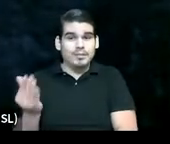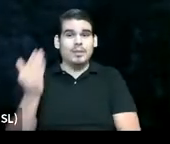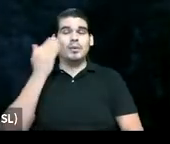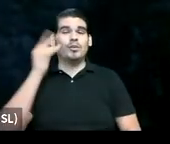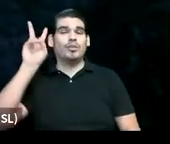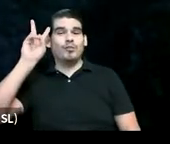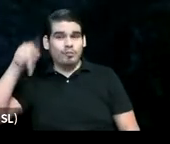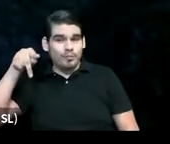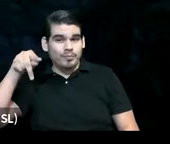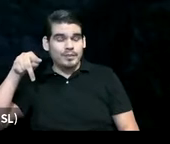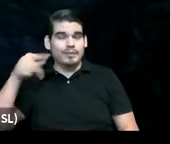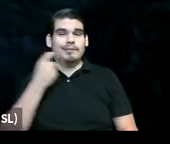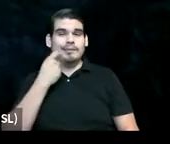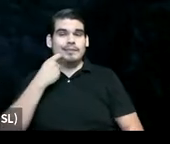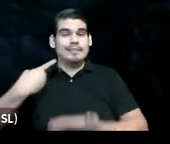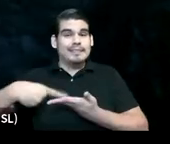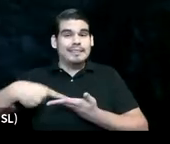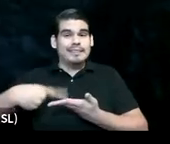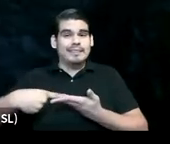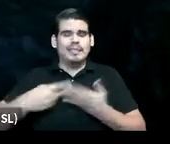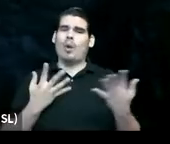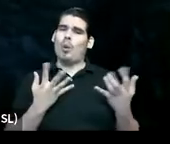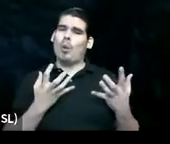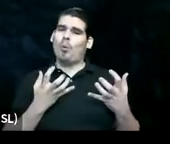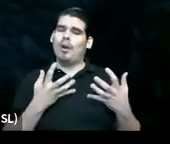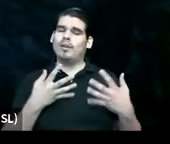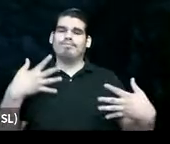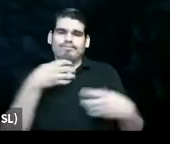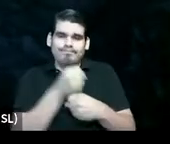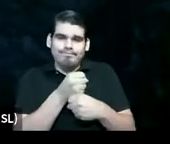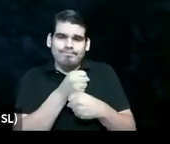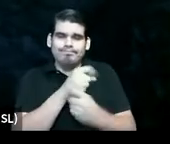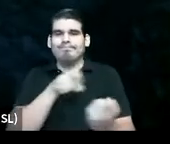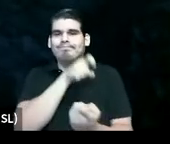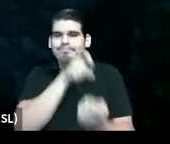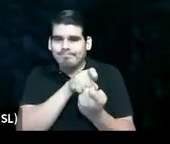is strenuous to read or even a strenuous to understand you really want it to kind of bring get to the point,